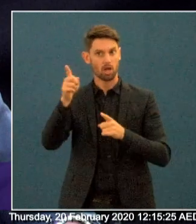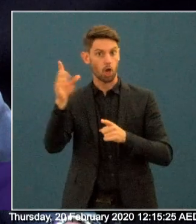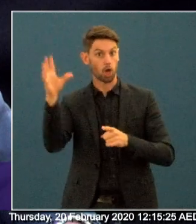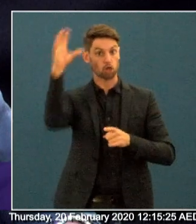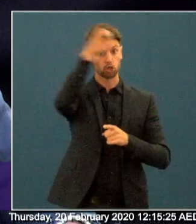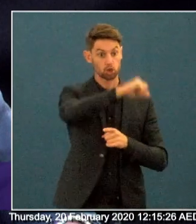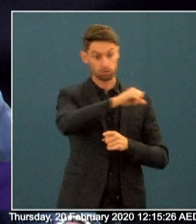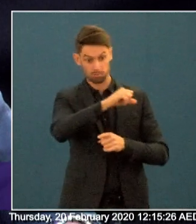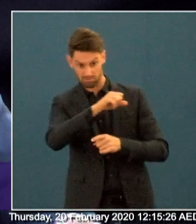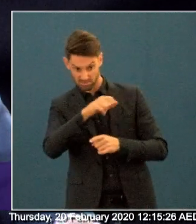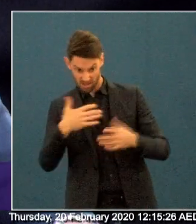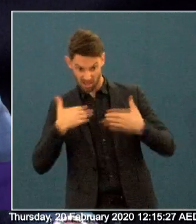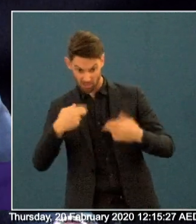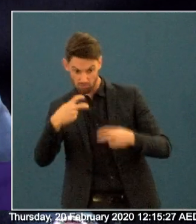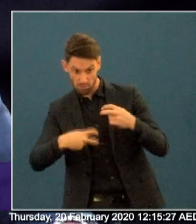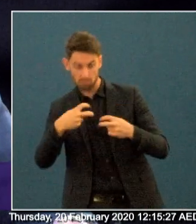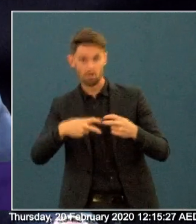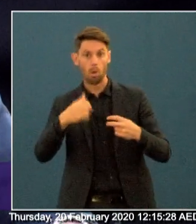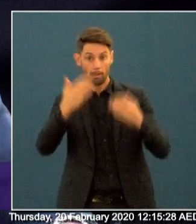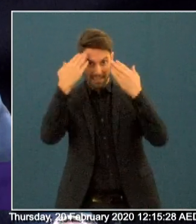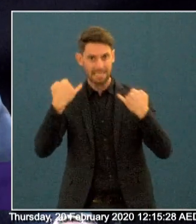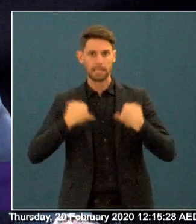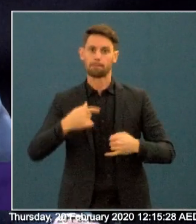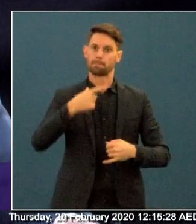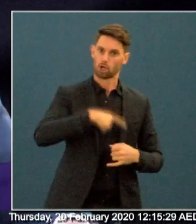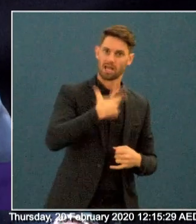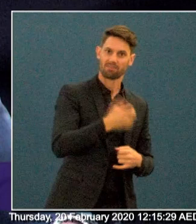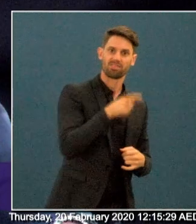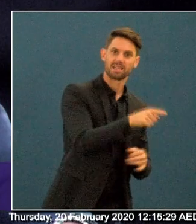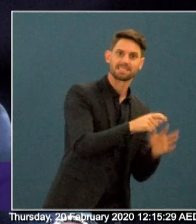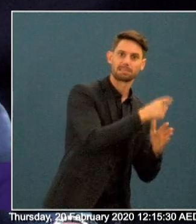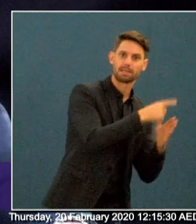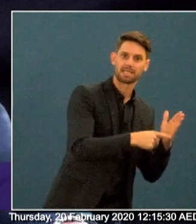At the coalface, this is a major problem